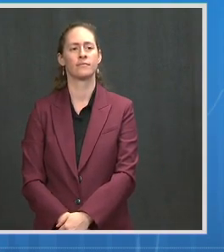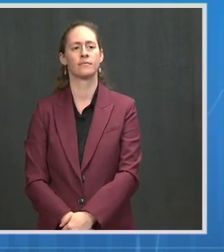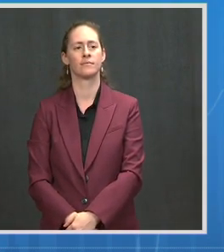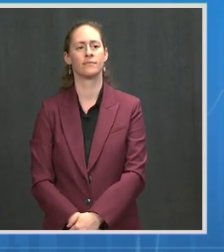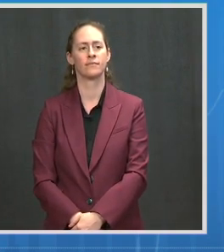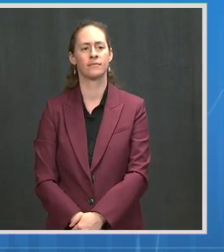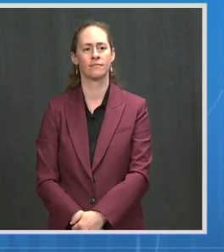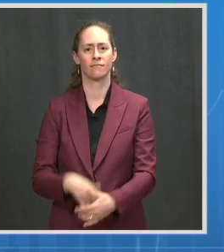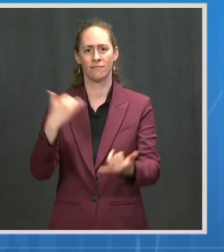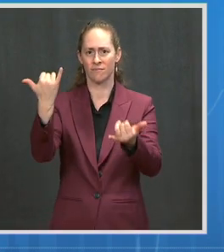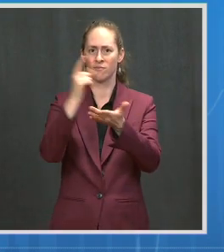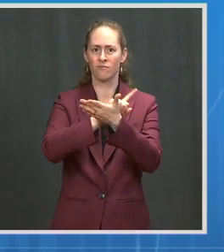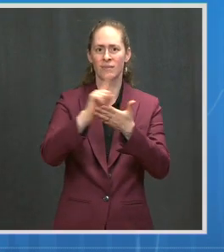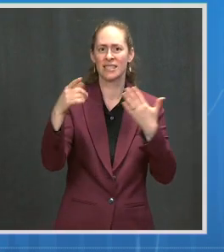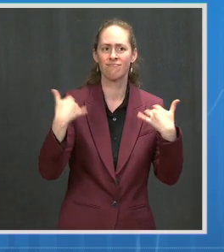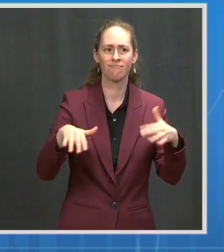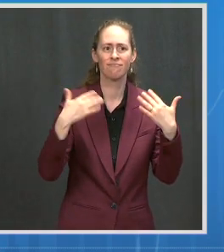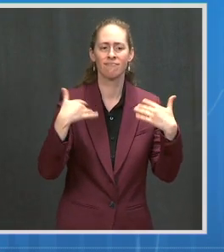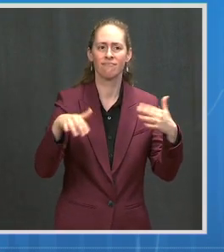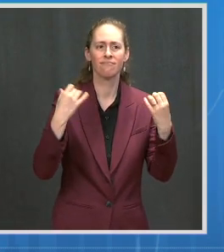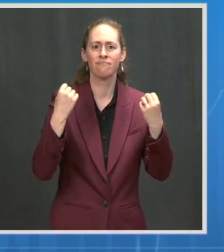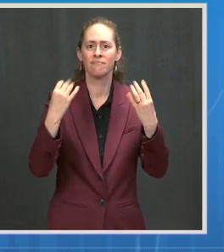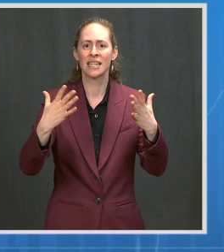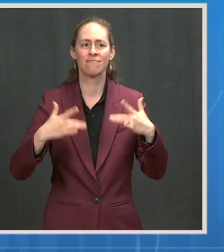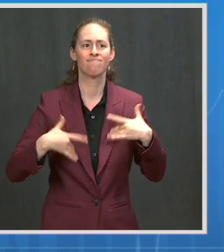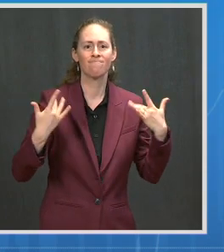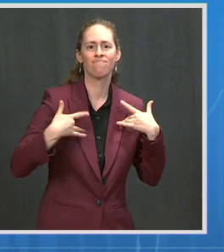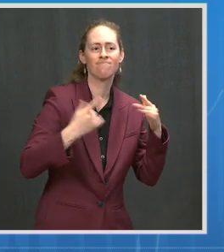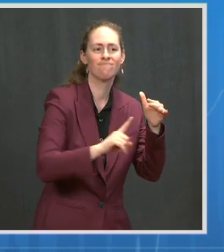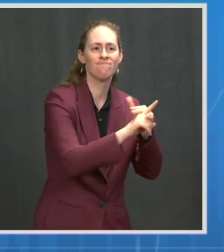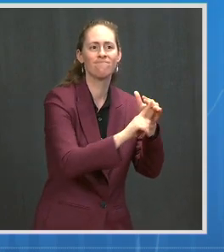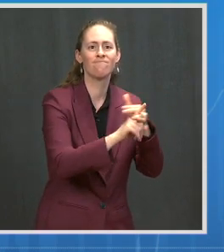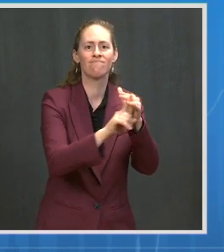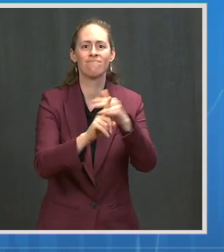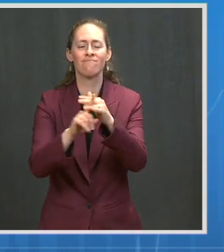We should all have cautious optimism. Cases have continued to decrease